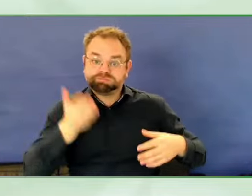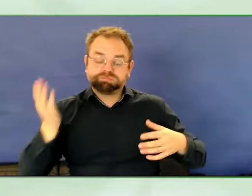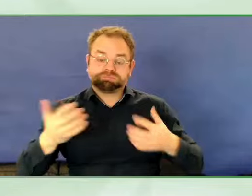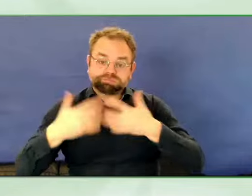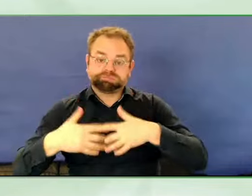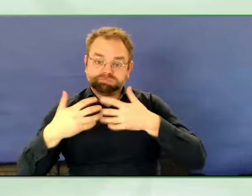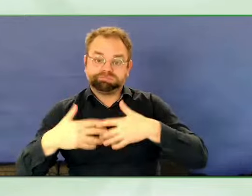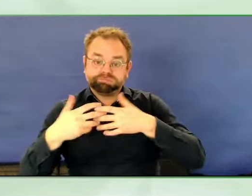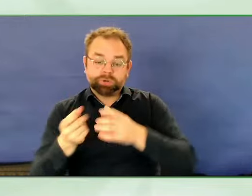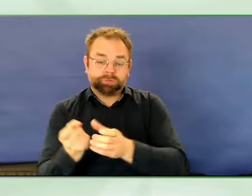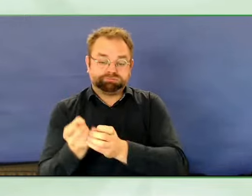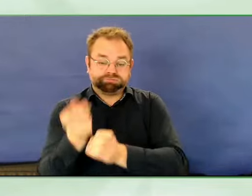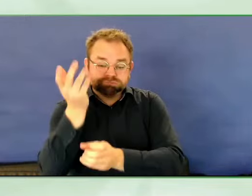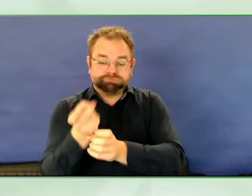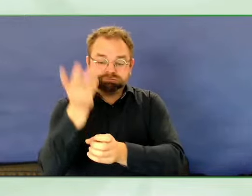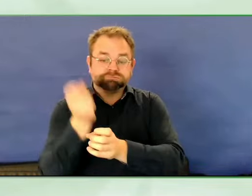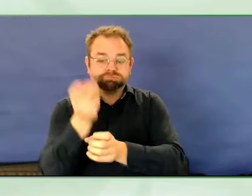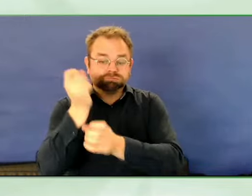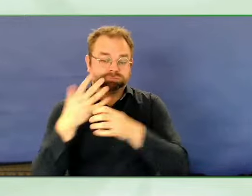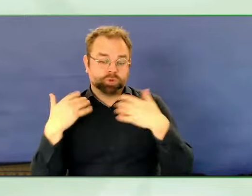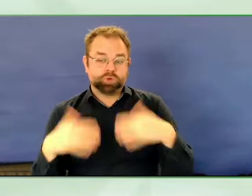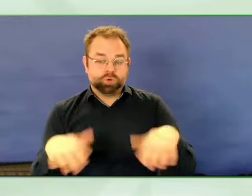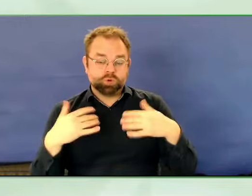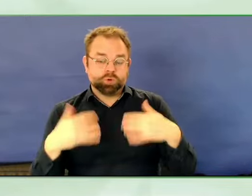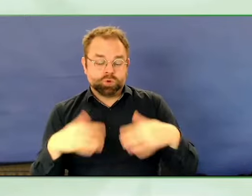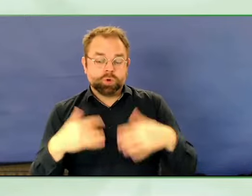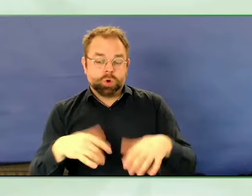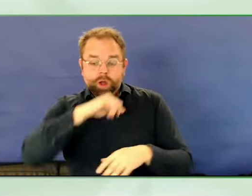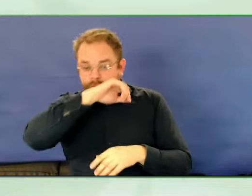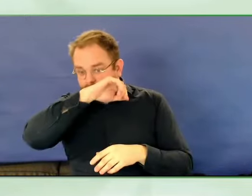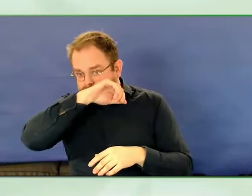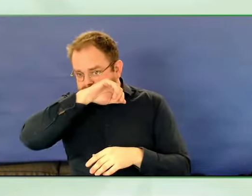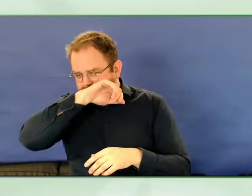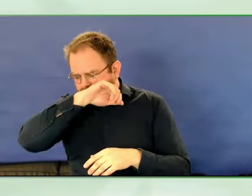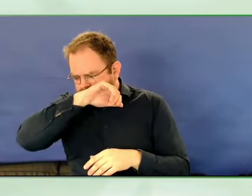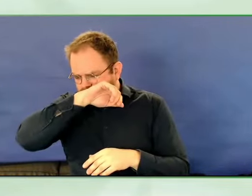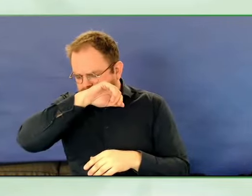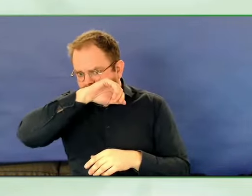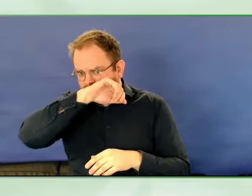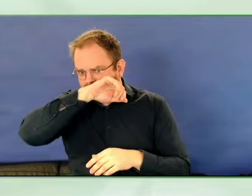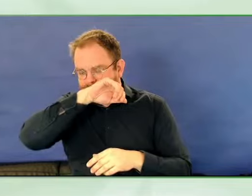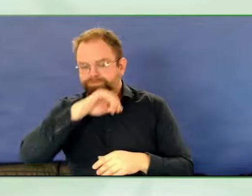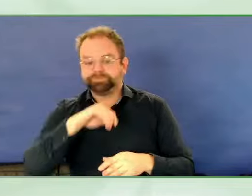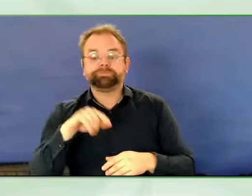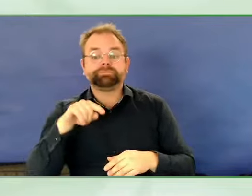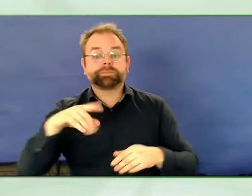tonnes per year are being exposed landfill of textile waste and so on and so.